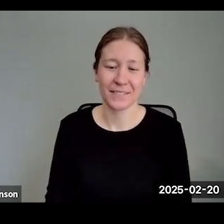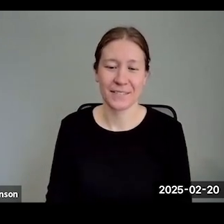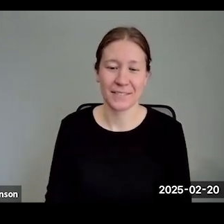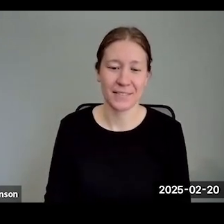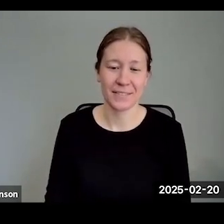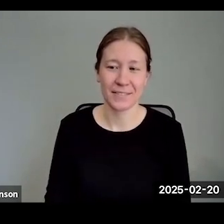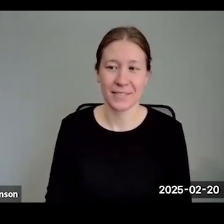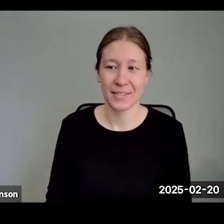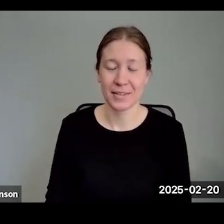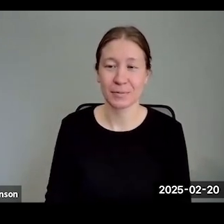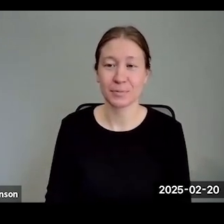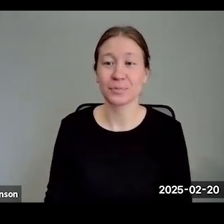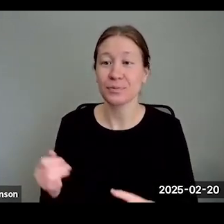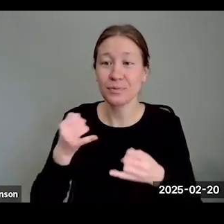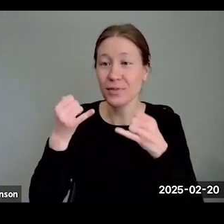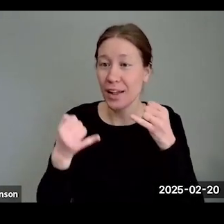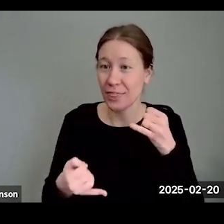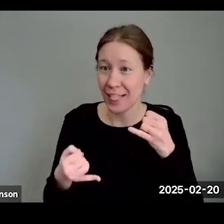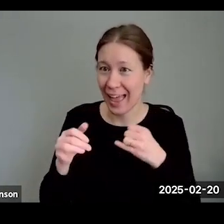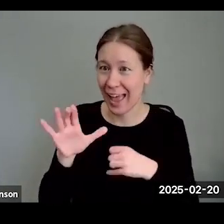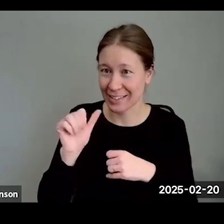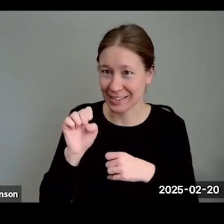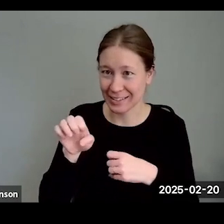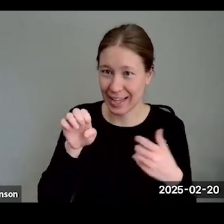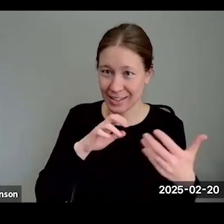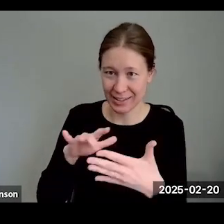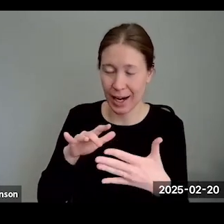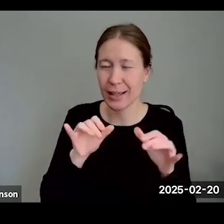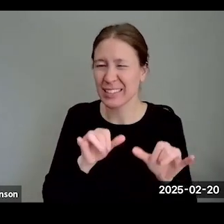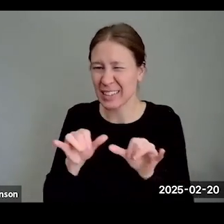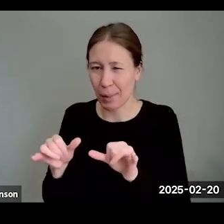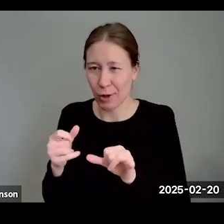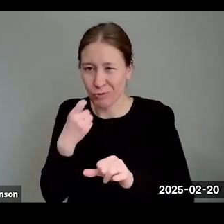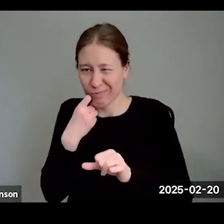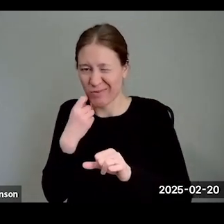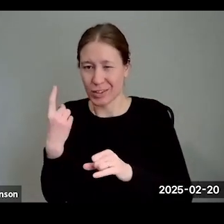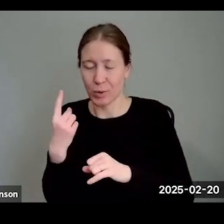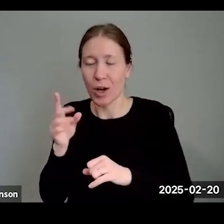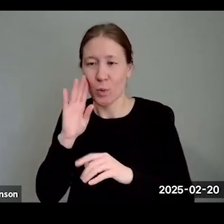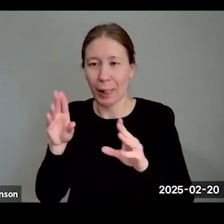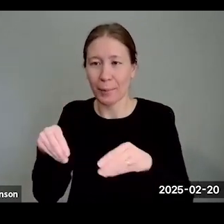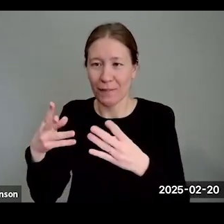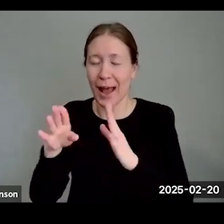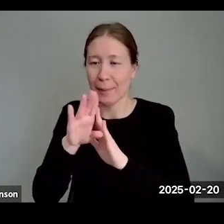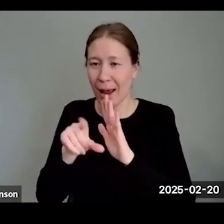All right, our last case study. This is similar to the last one, where I'm gonna give you background information first.